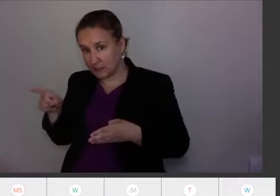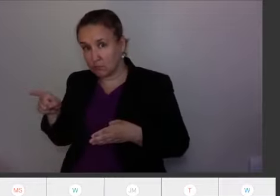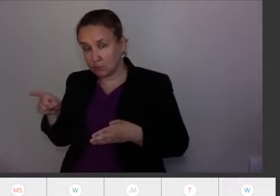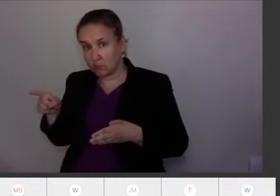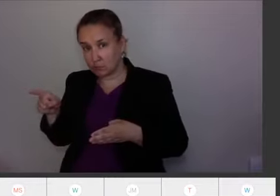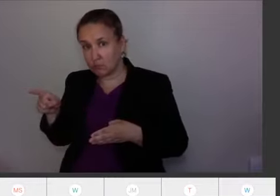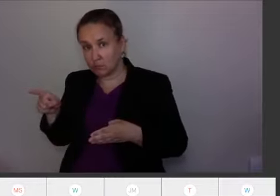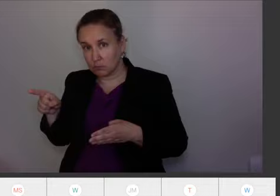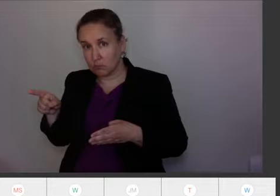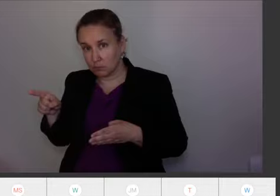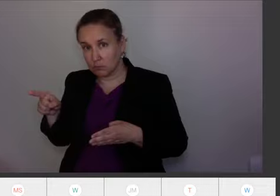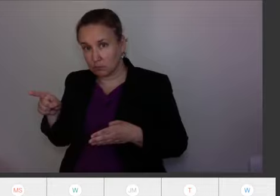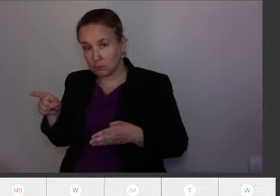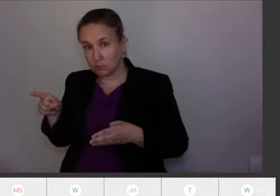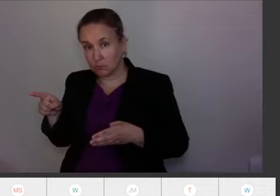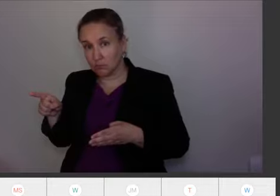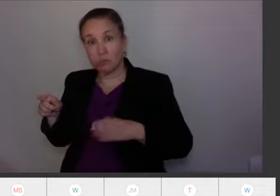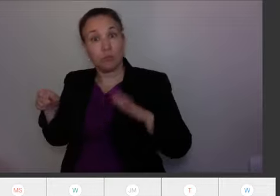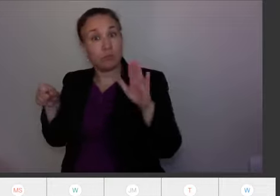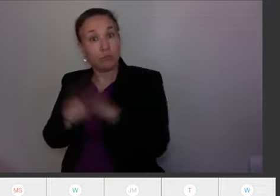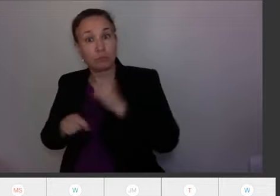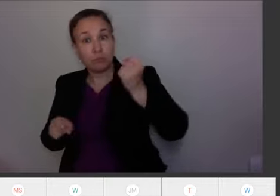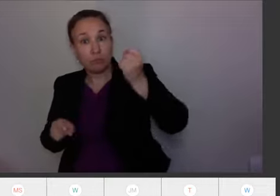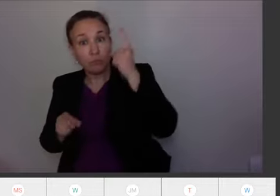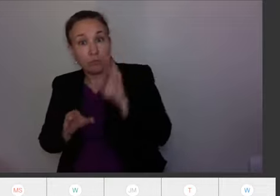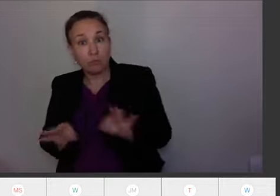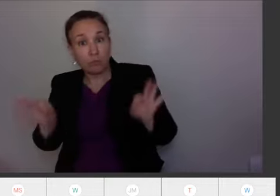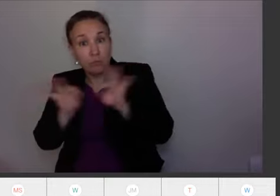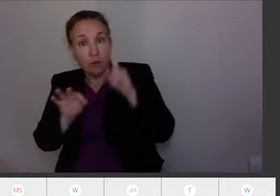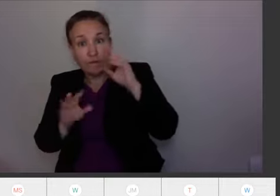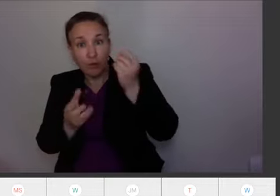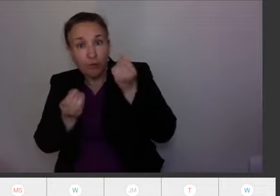did not fully comprehend the importance of providing as much information as